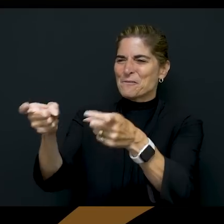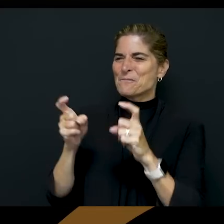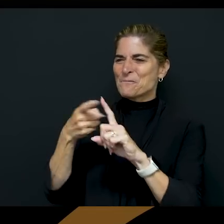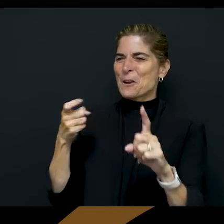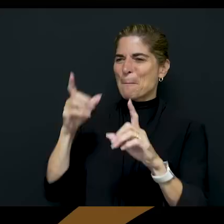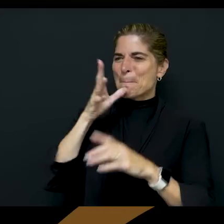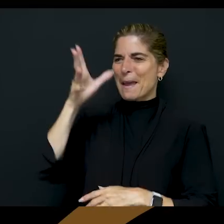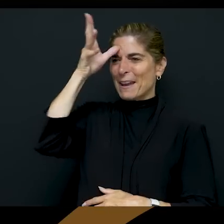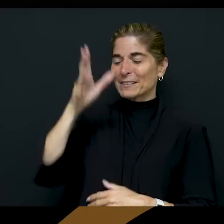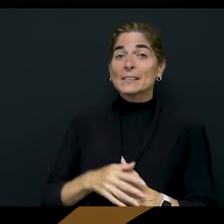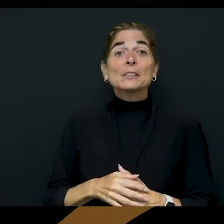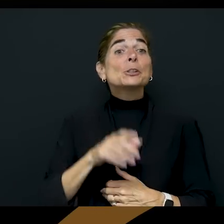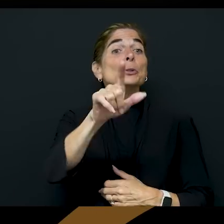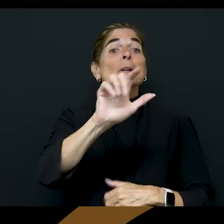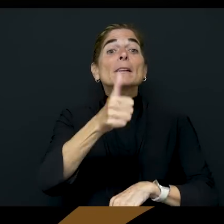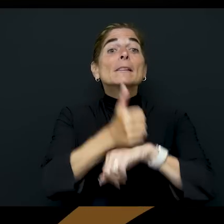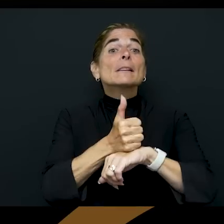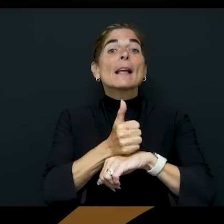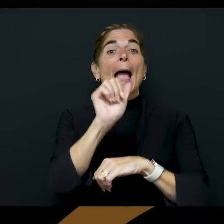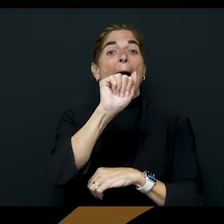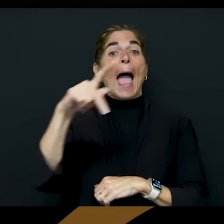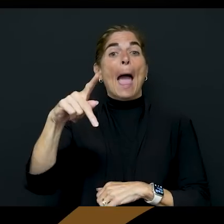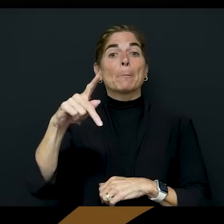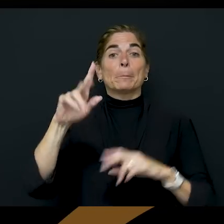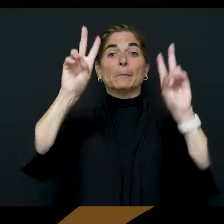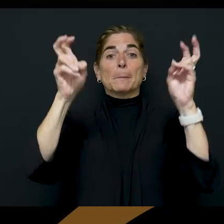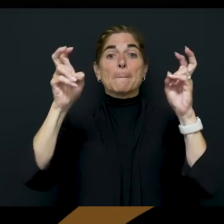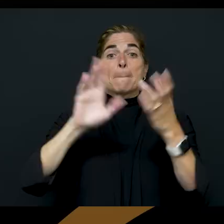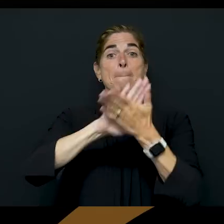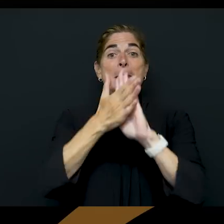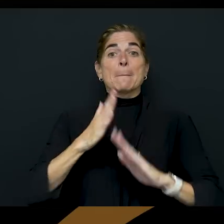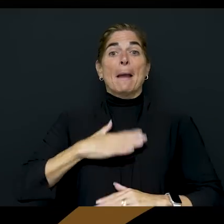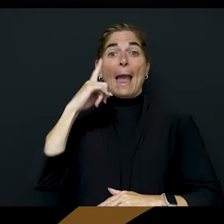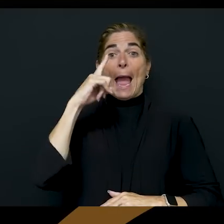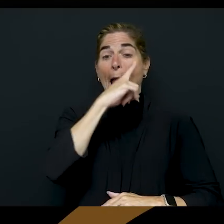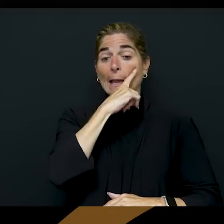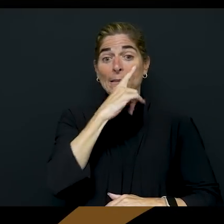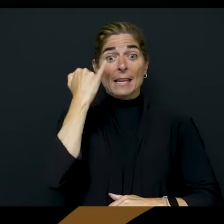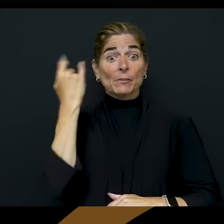You can help just by installing the Be My Eyes app. And we'll notify you when someone needs your help.